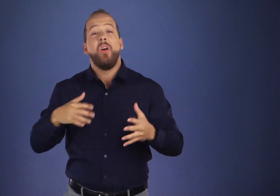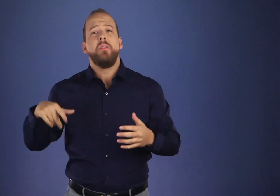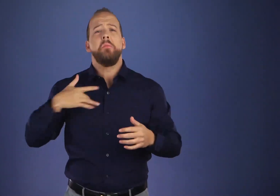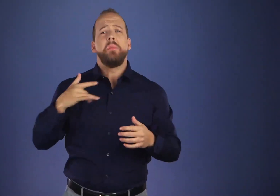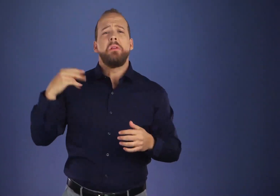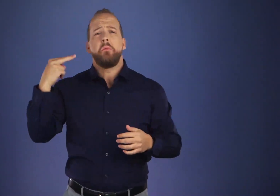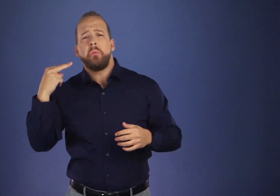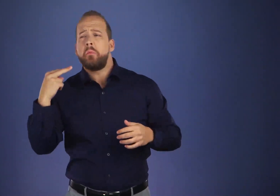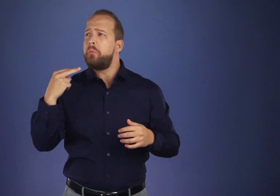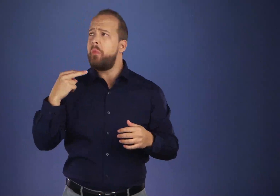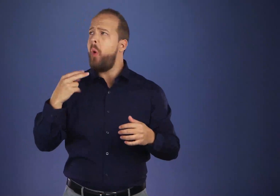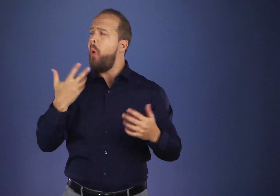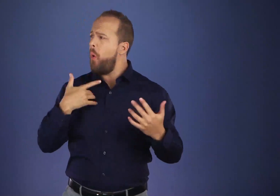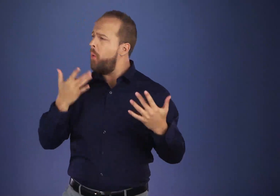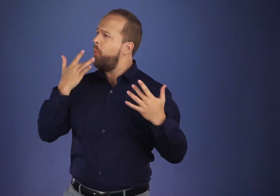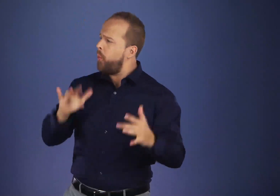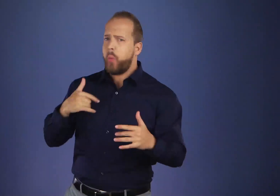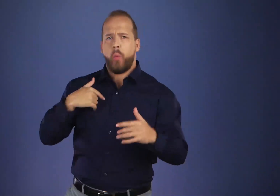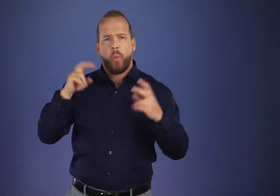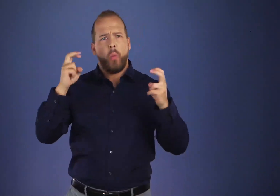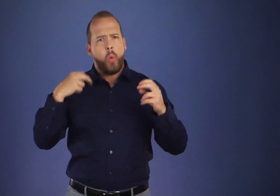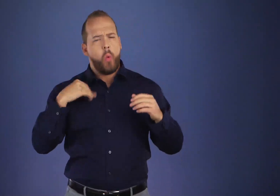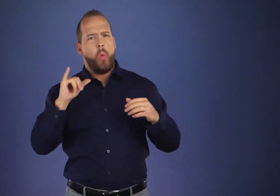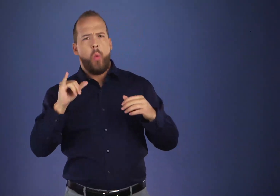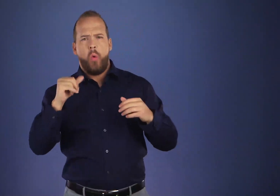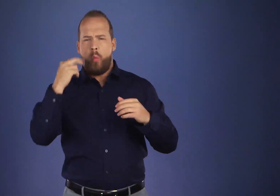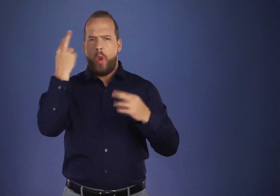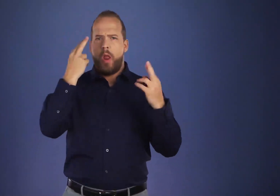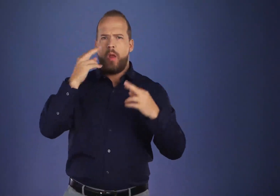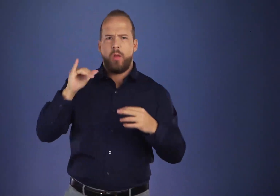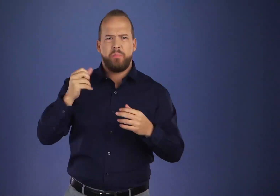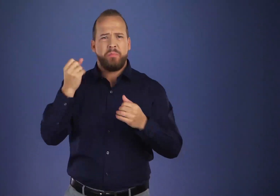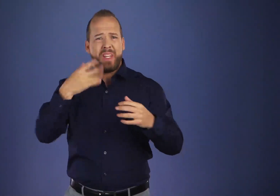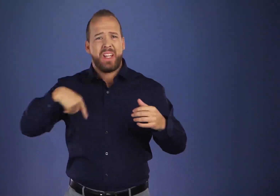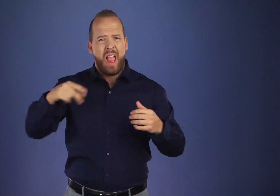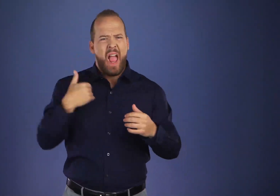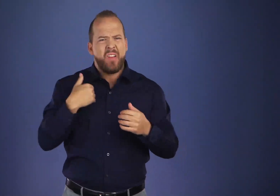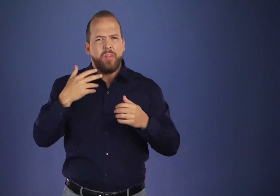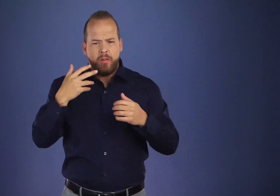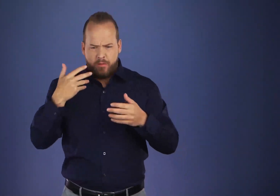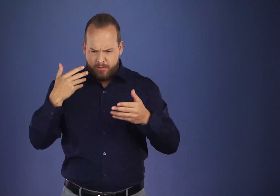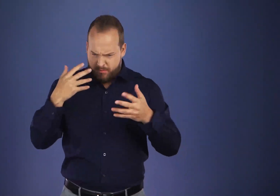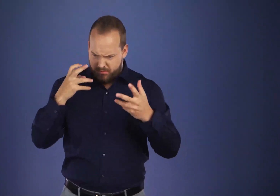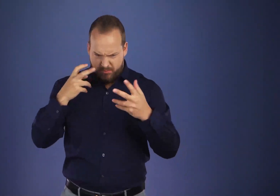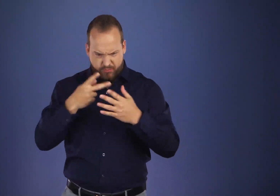Therefore, we who are alcoholics can consider ourselves fortunate indeed.